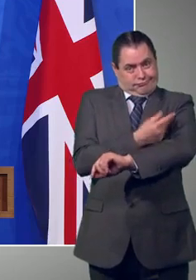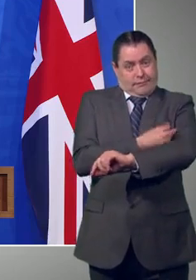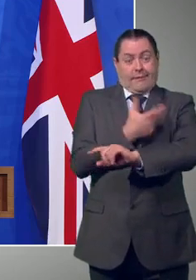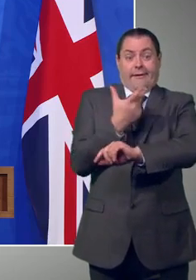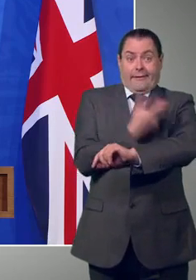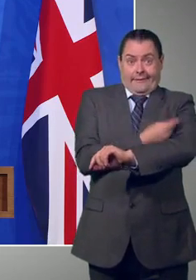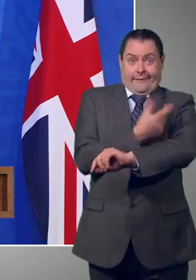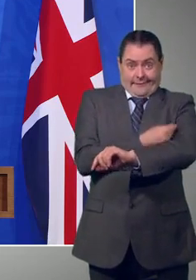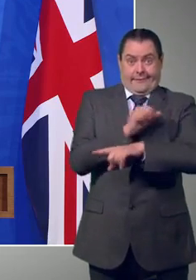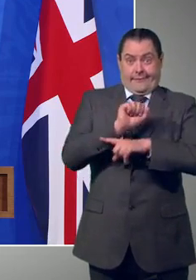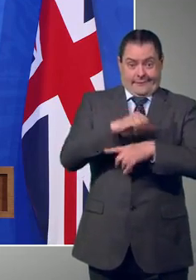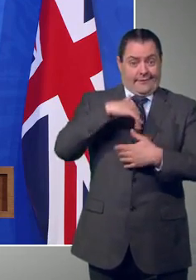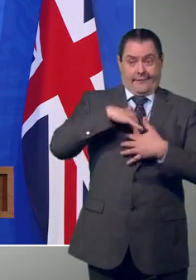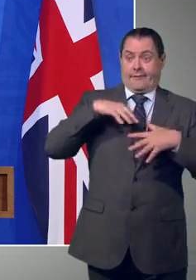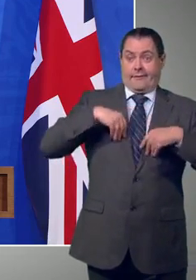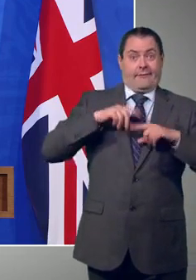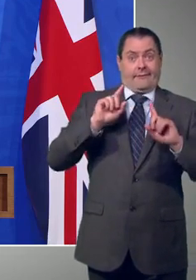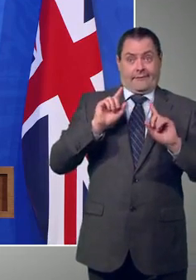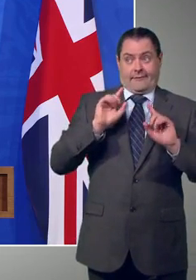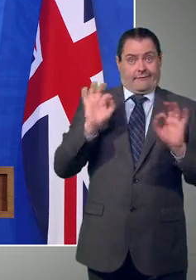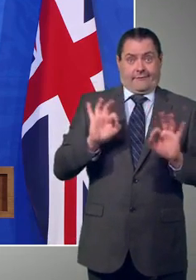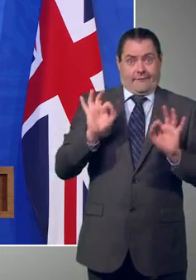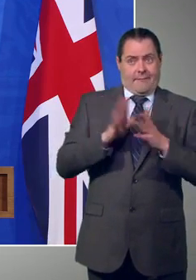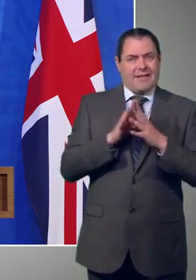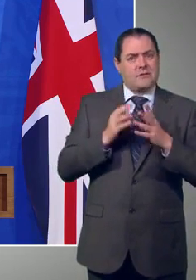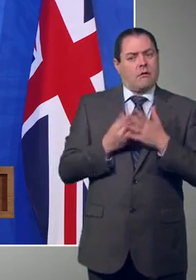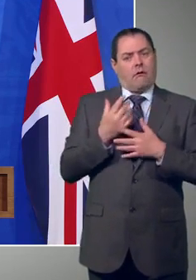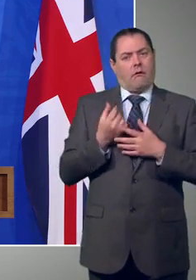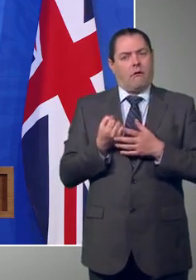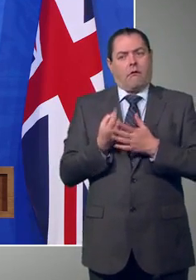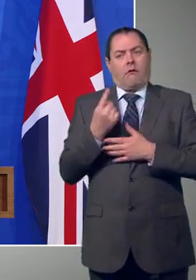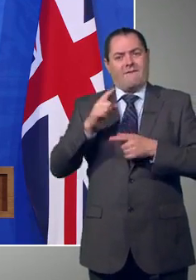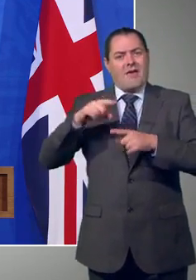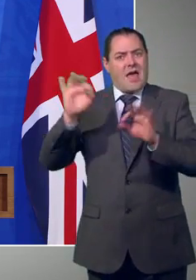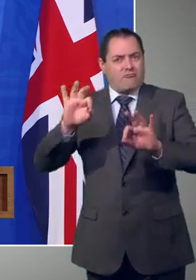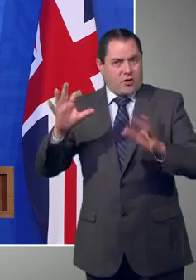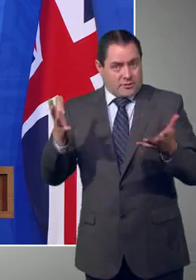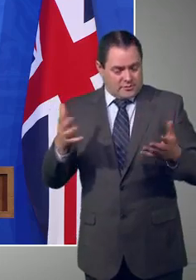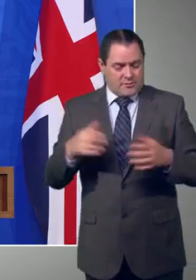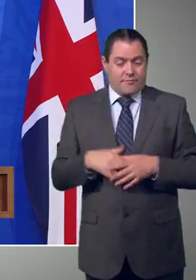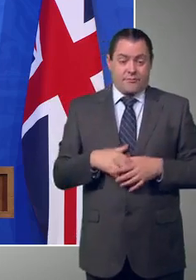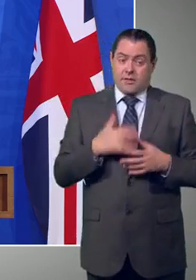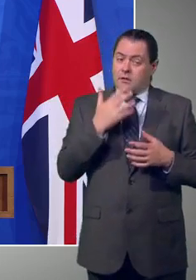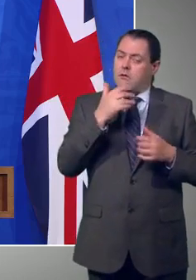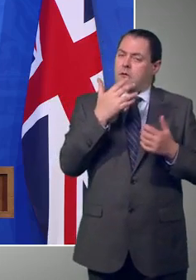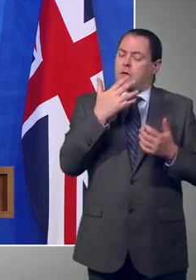thankfully the uptake is very high, but the second thing. Is